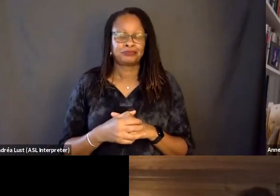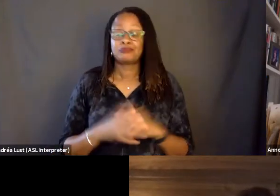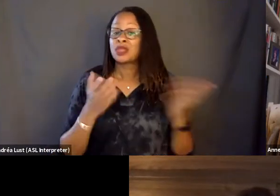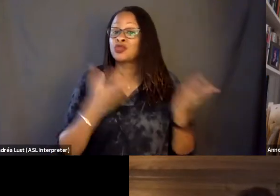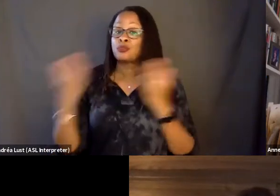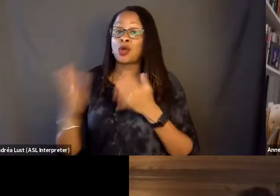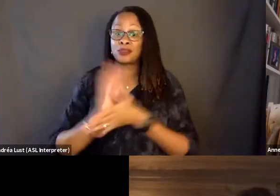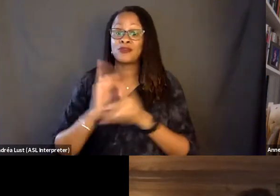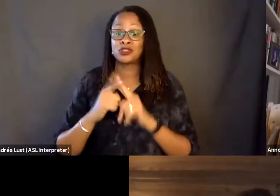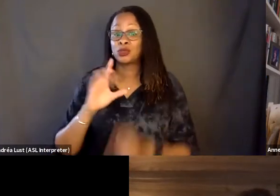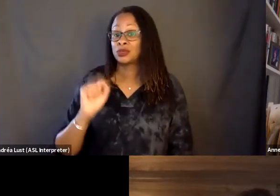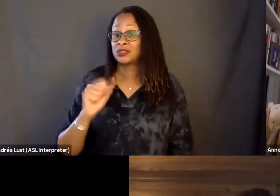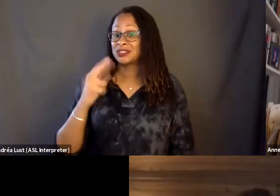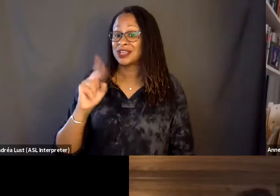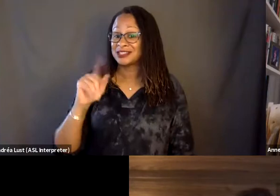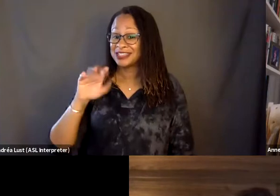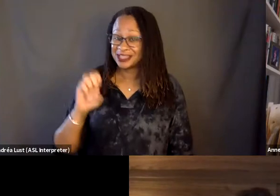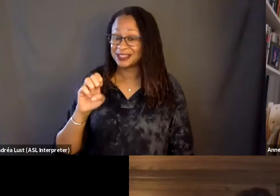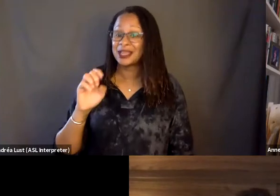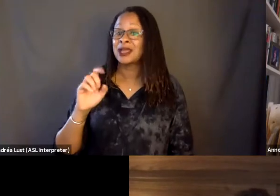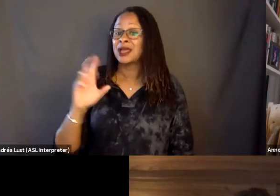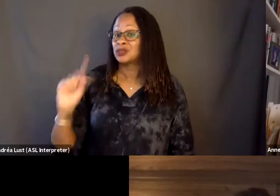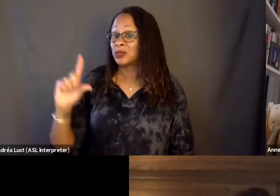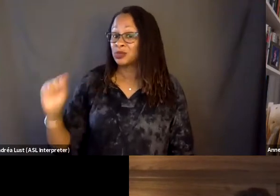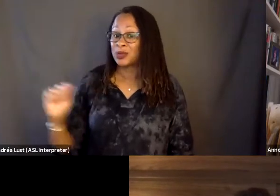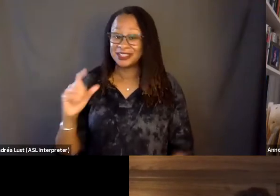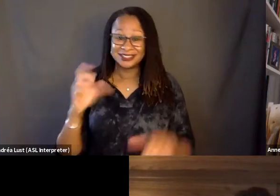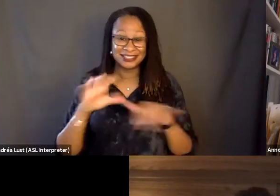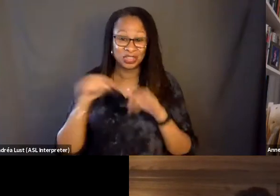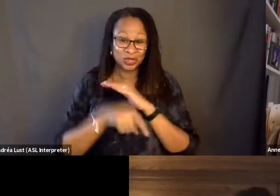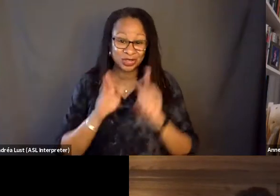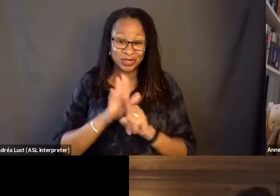did you also kill yourself to get it finished in time for that deadline?